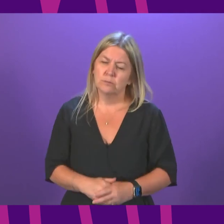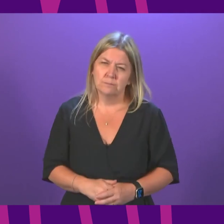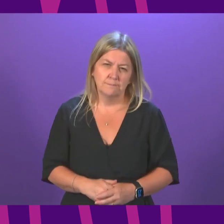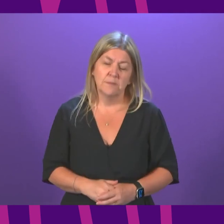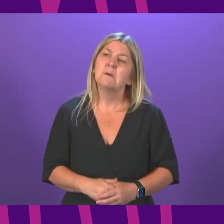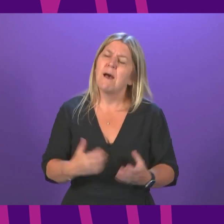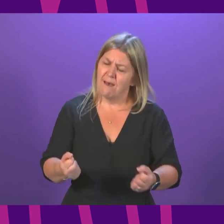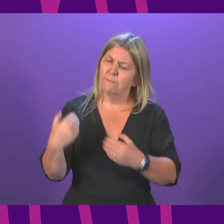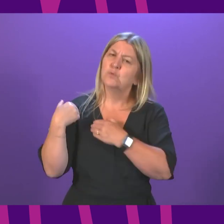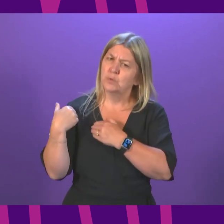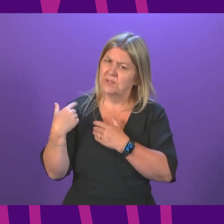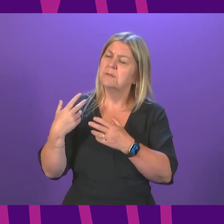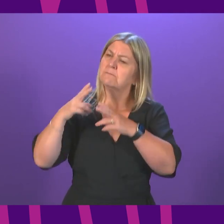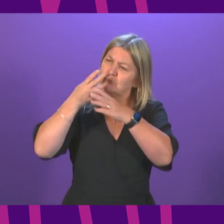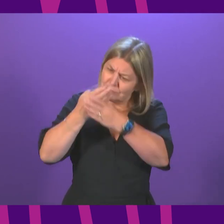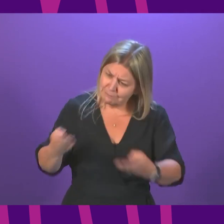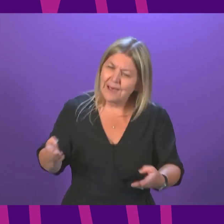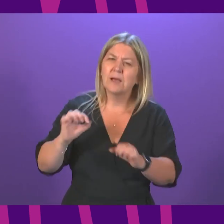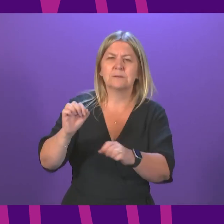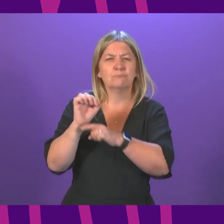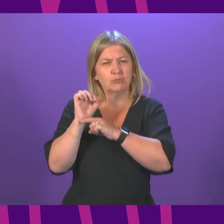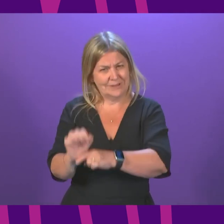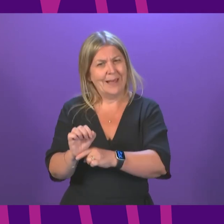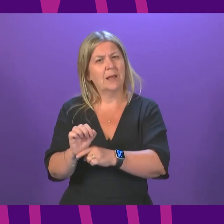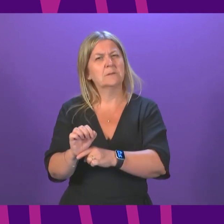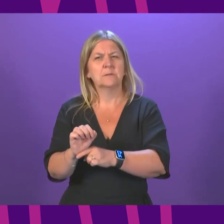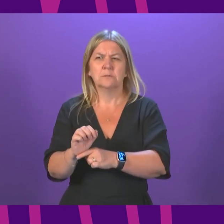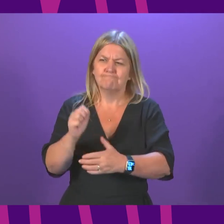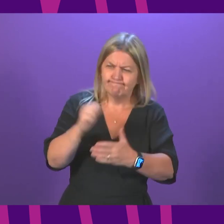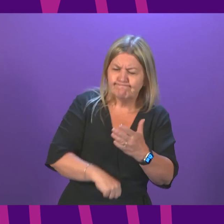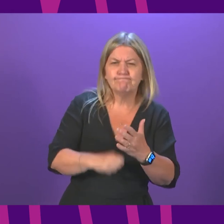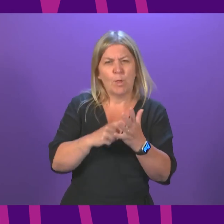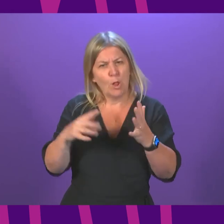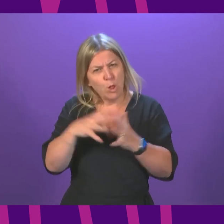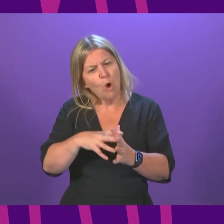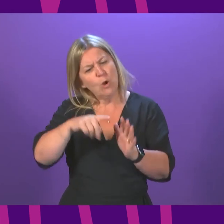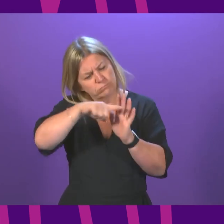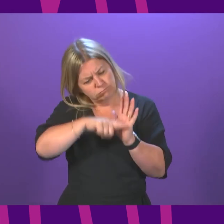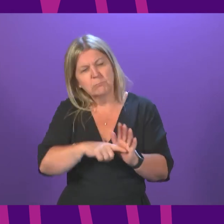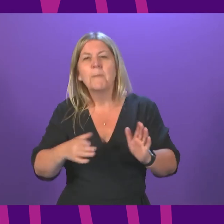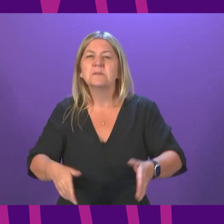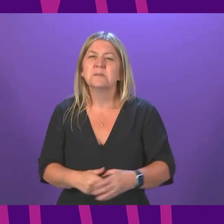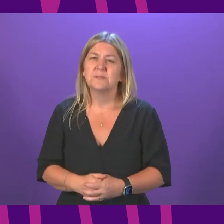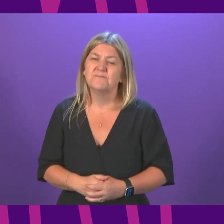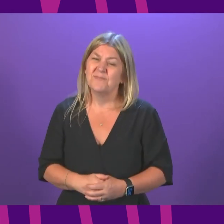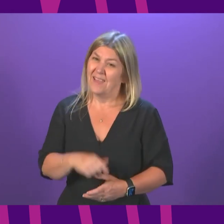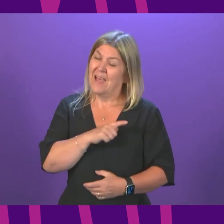the concerns of those in the care home sector. As we all know, the pandemic has been an extremely